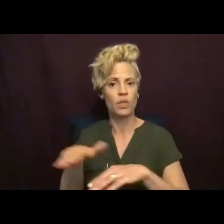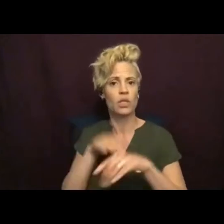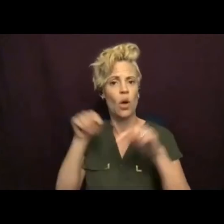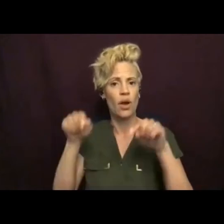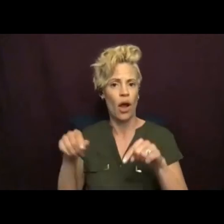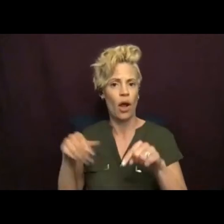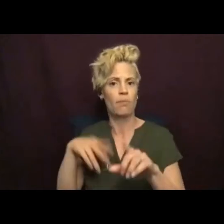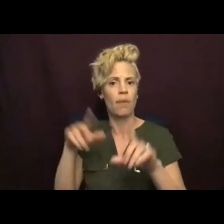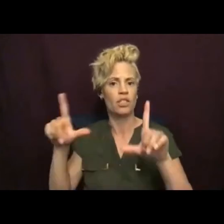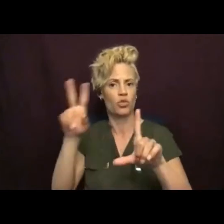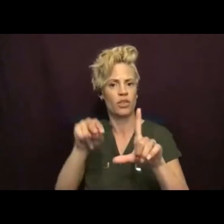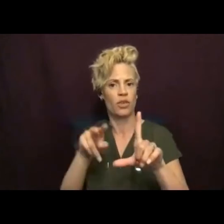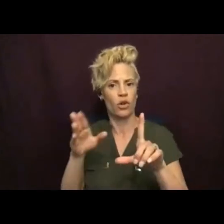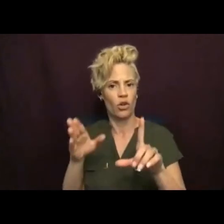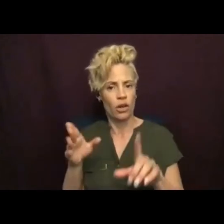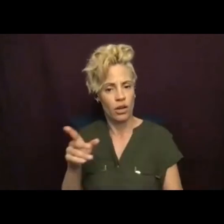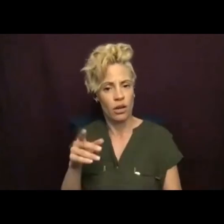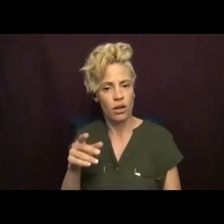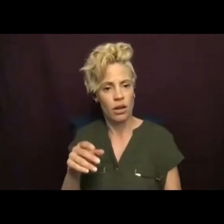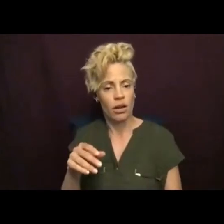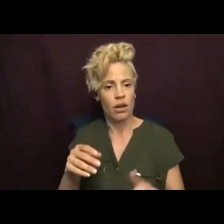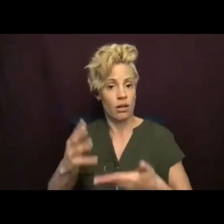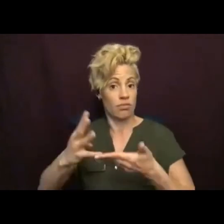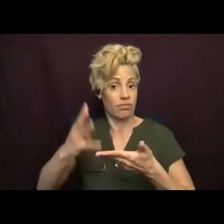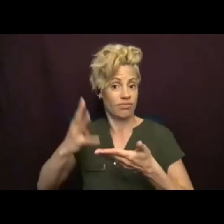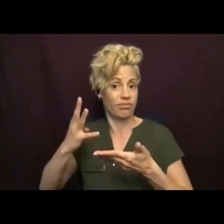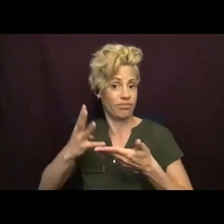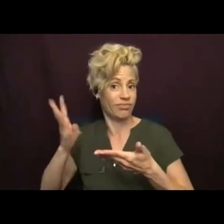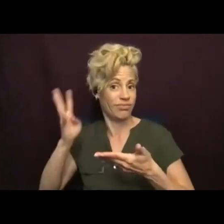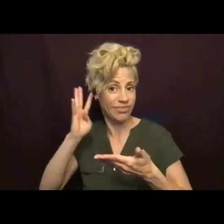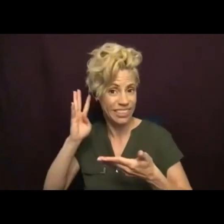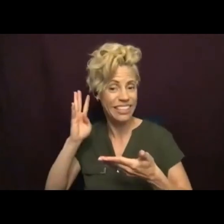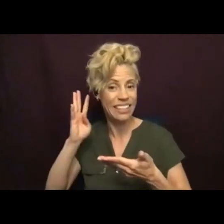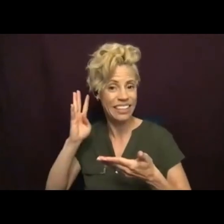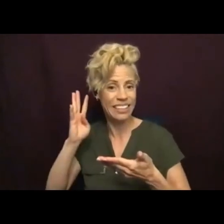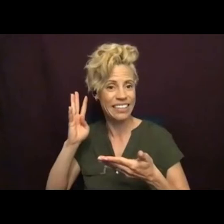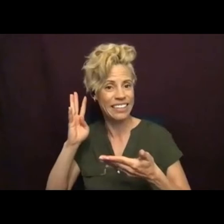and the voice in my ears will become the voice in my throat.